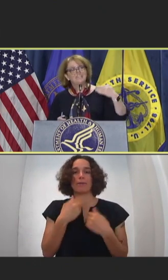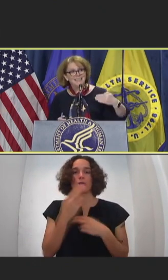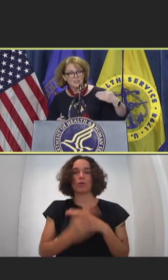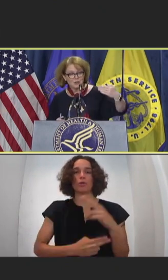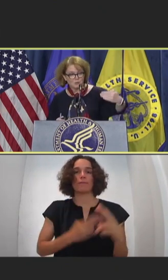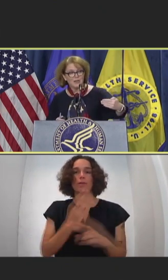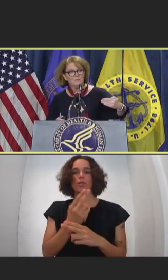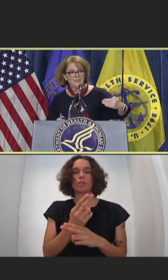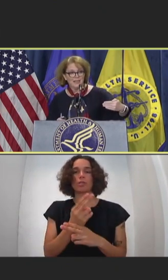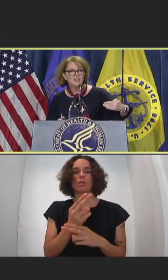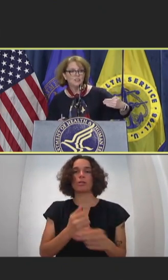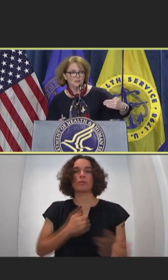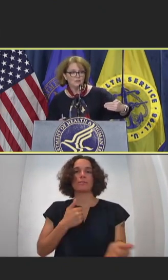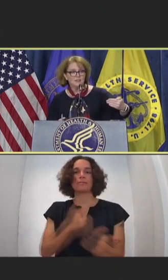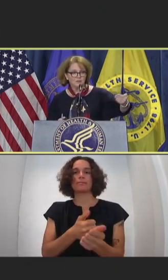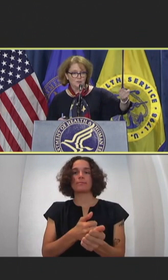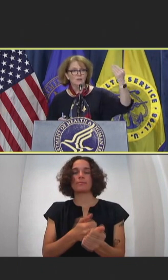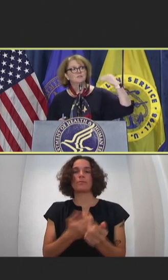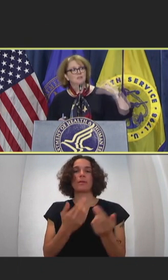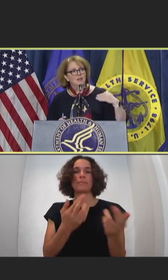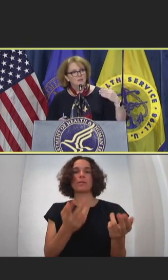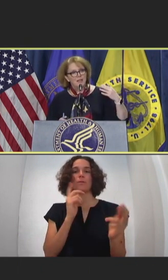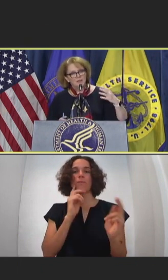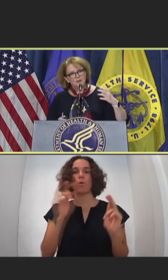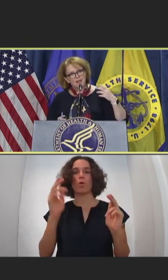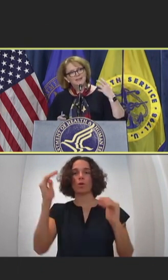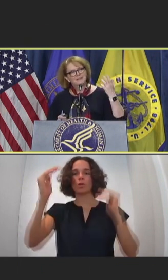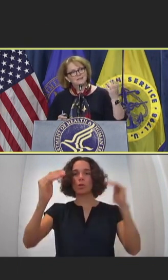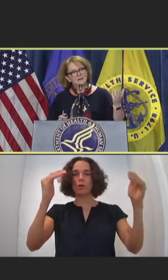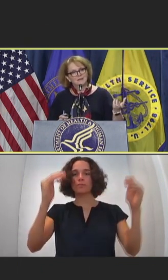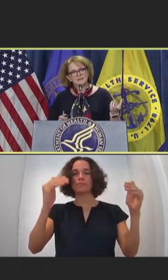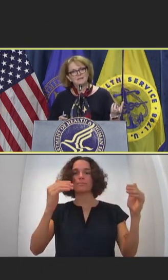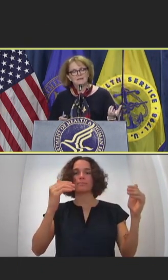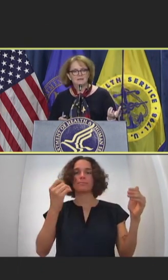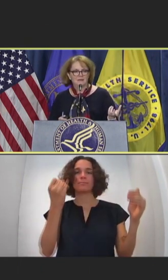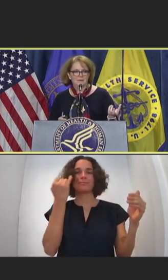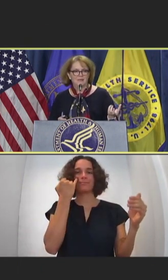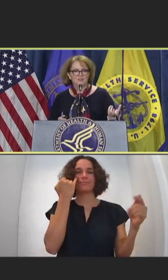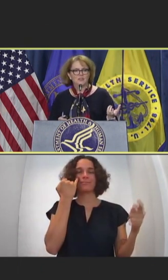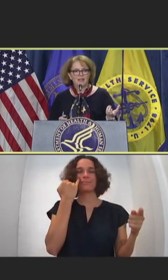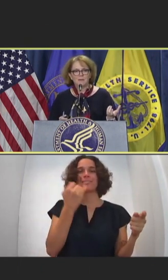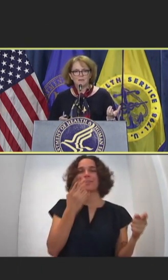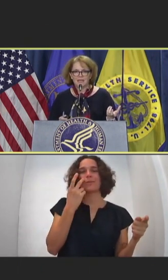catch-up recommendation for these adults. They're not necessarily seeing the damage that hepatitis